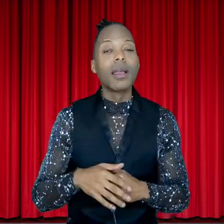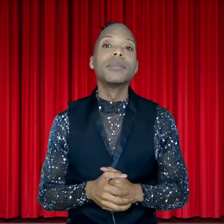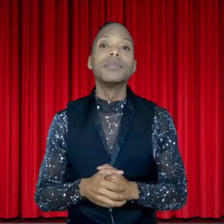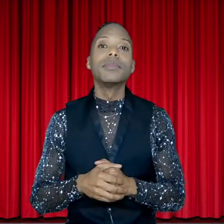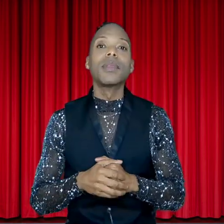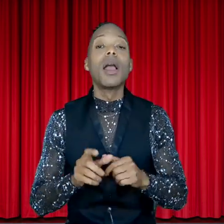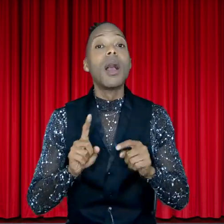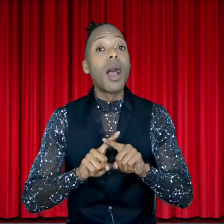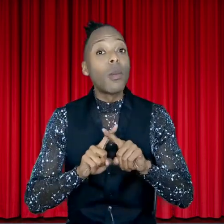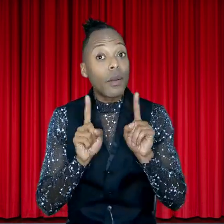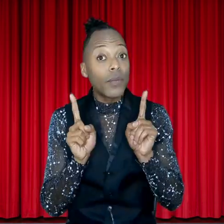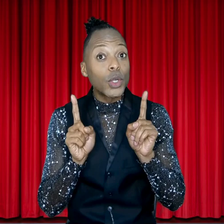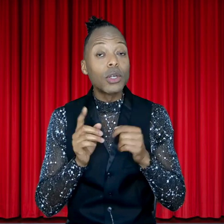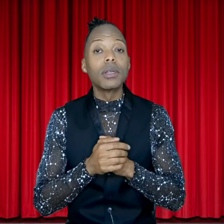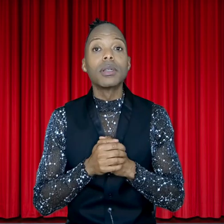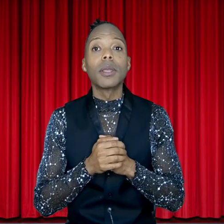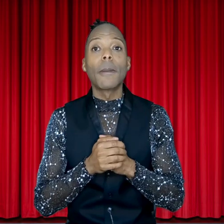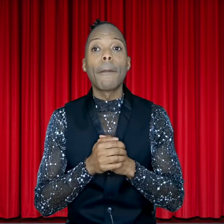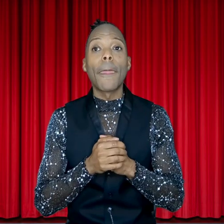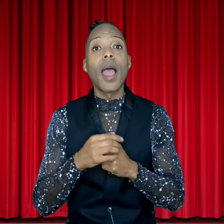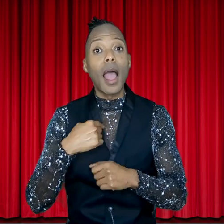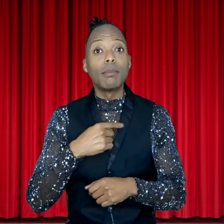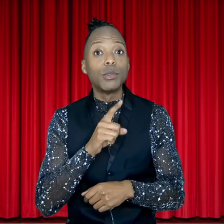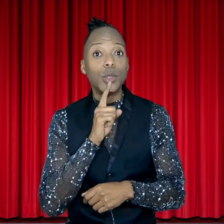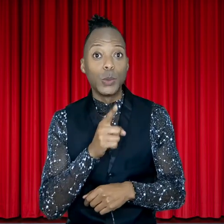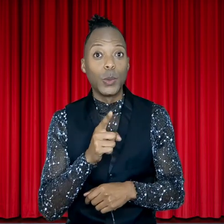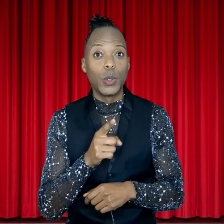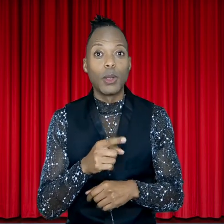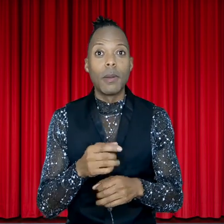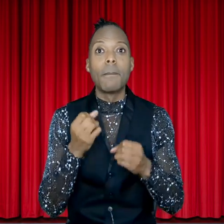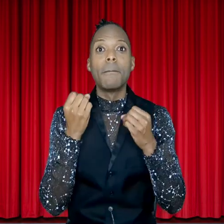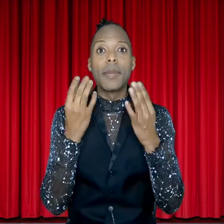I am sure many directors and actors worked